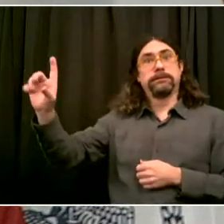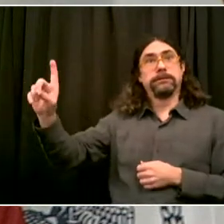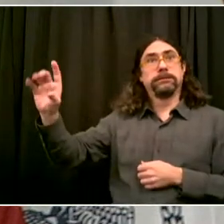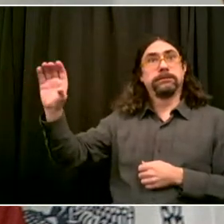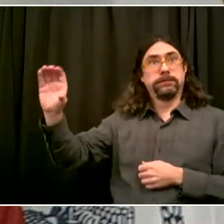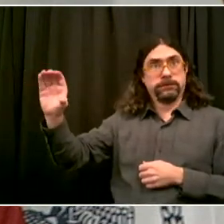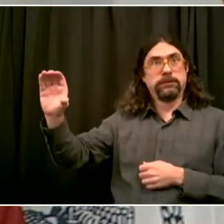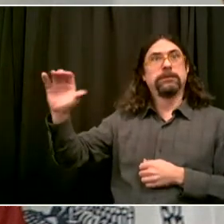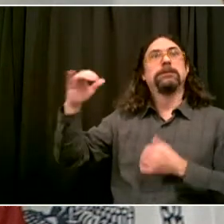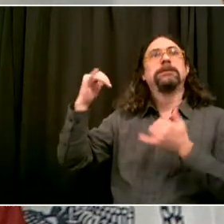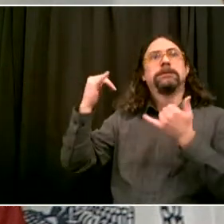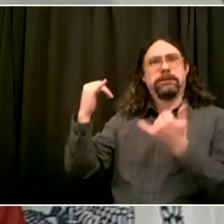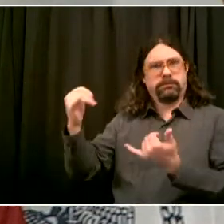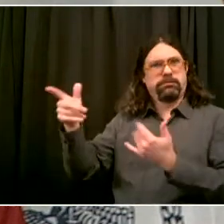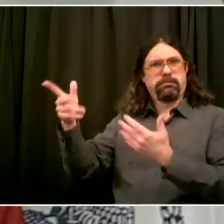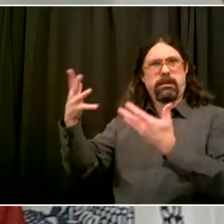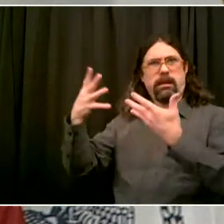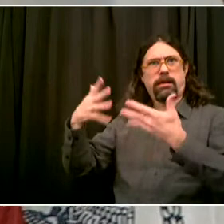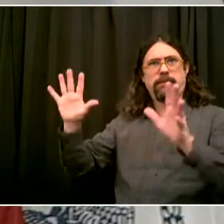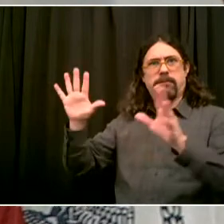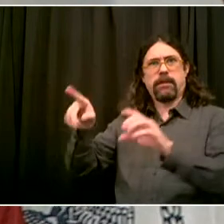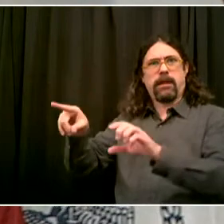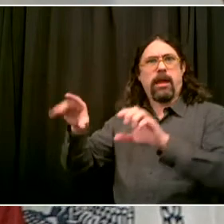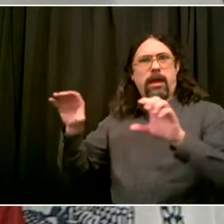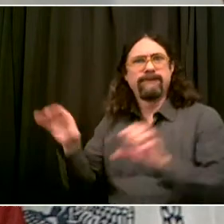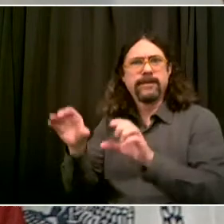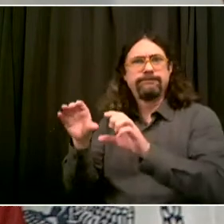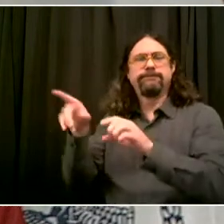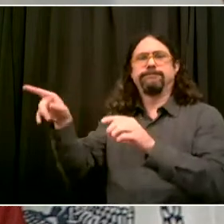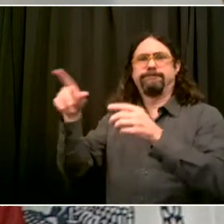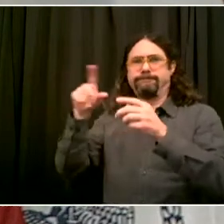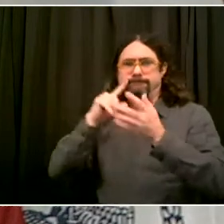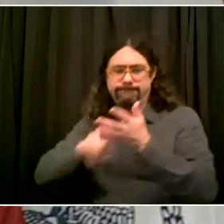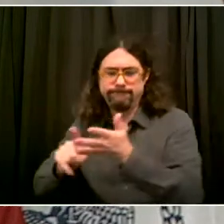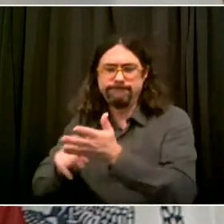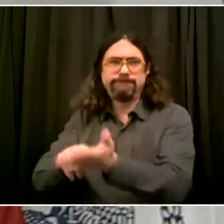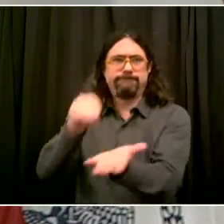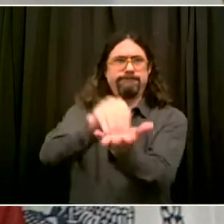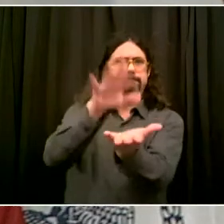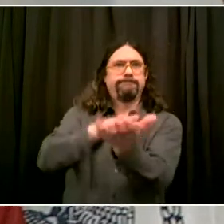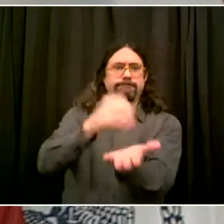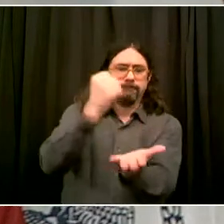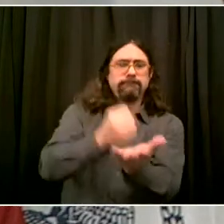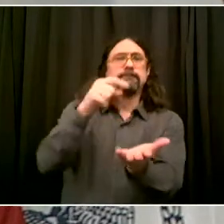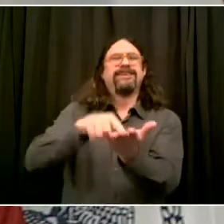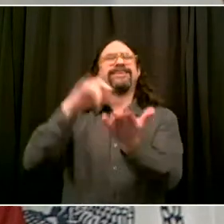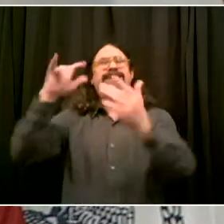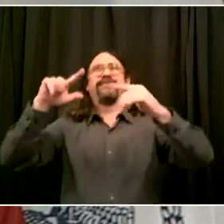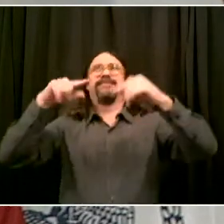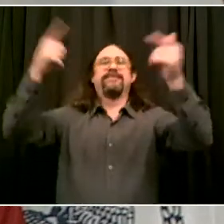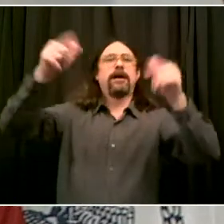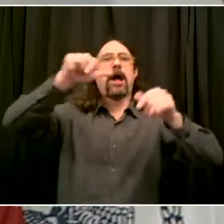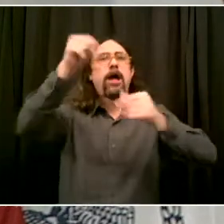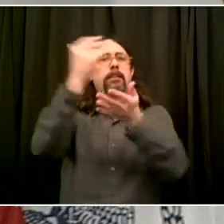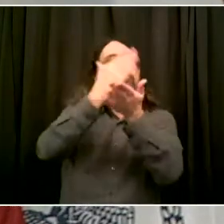GOVERNRNMENT, , TO SPECIFICALLY DIRECT LOCALITIES TO DO THAT. TO SAY, WE ARE IN A SCARCITY